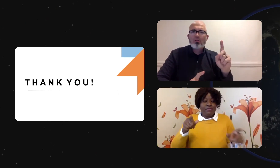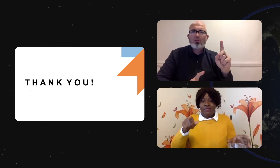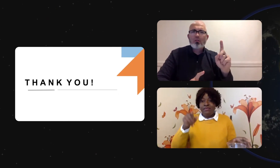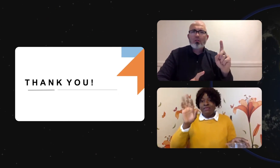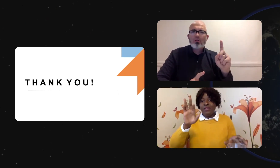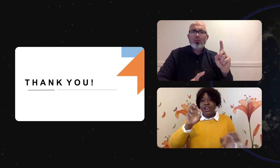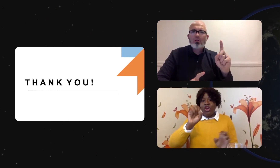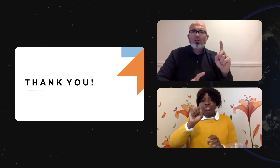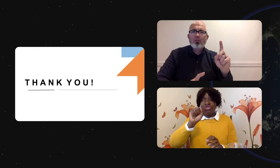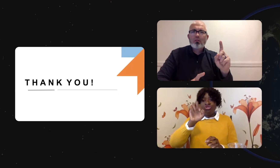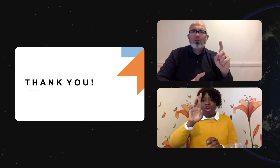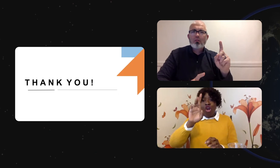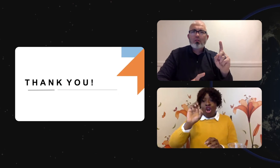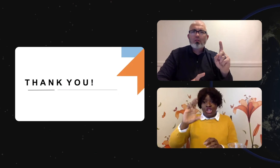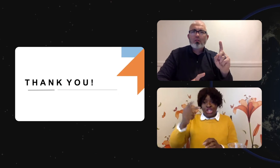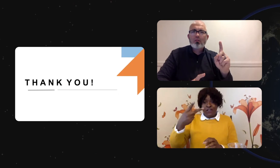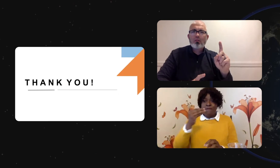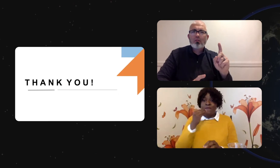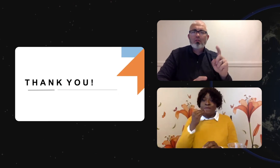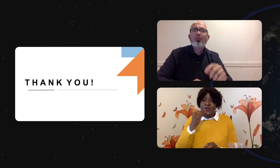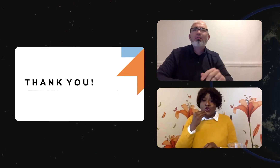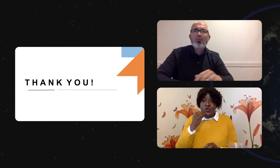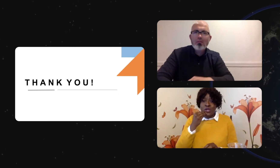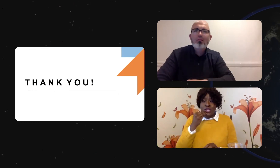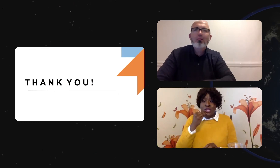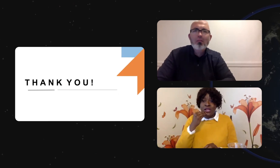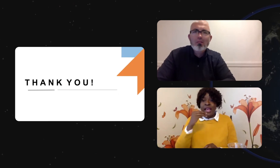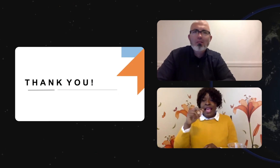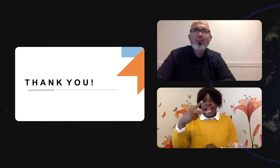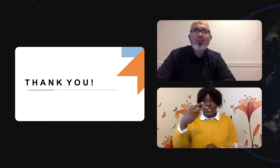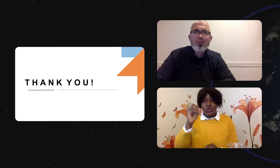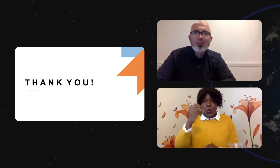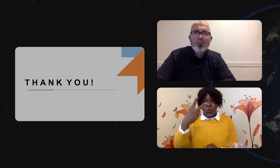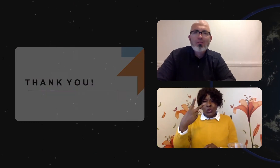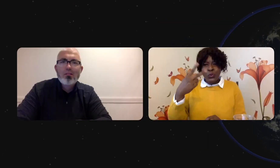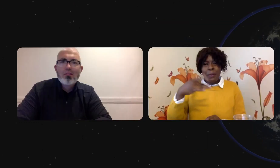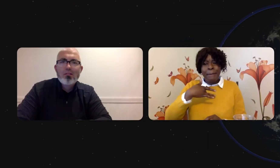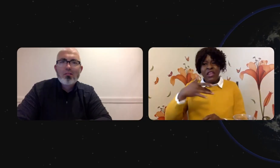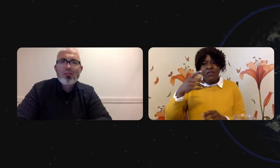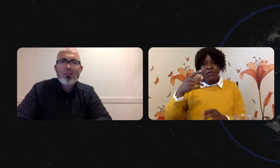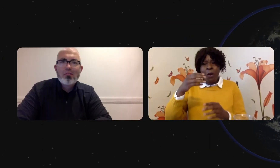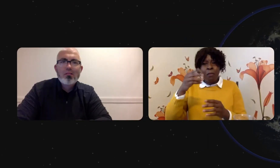Starch is from food.